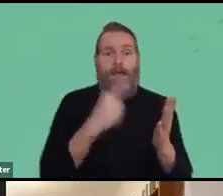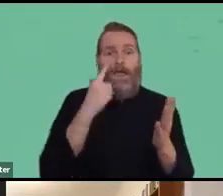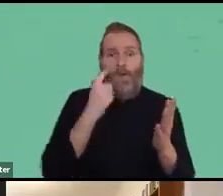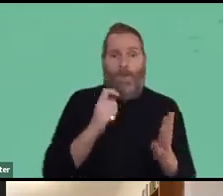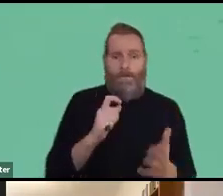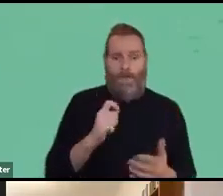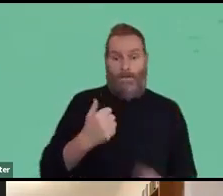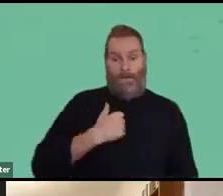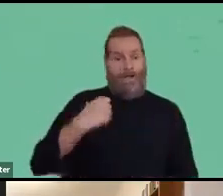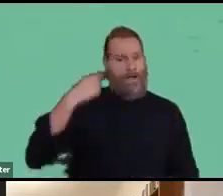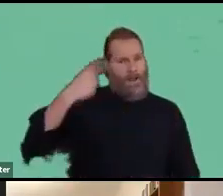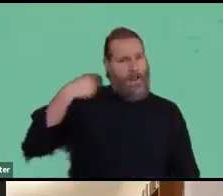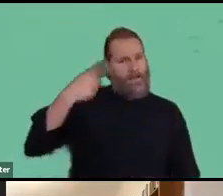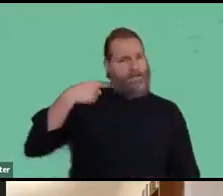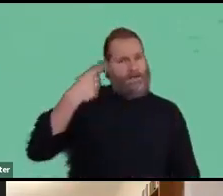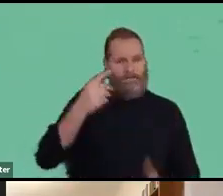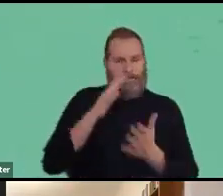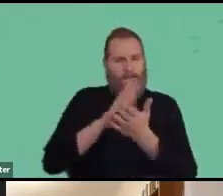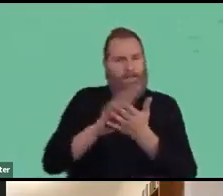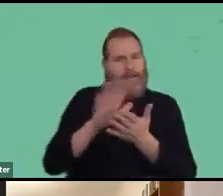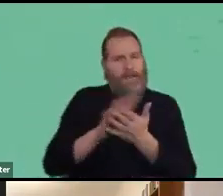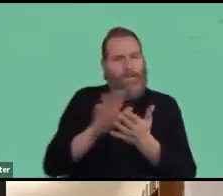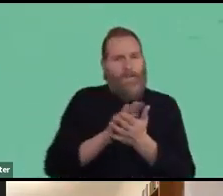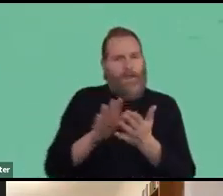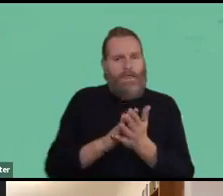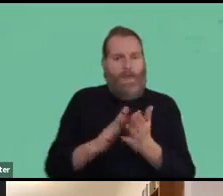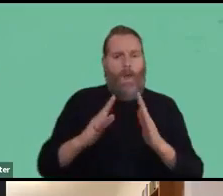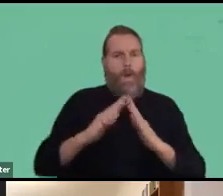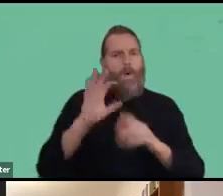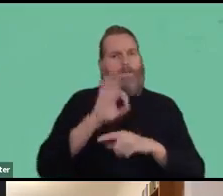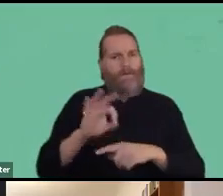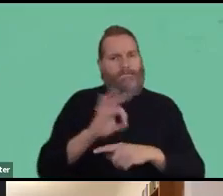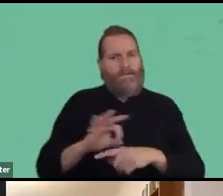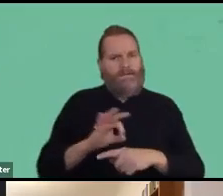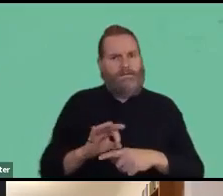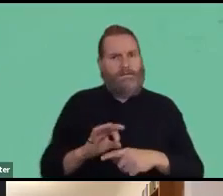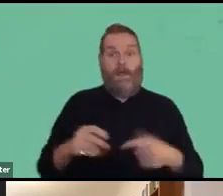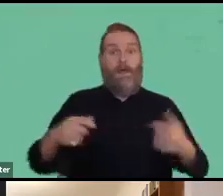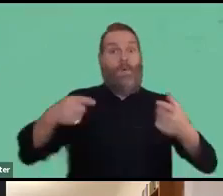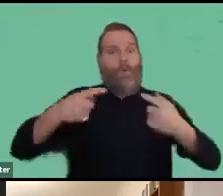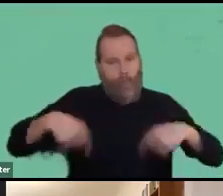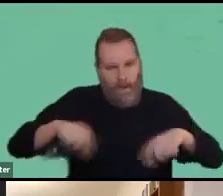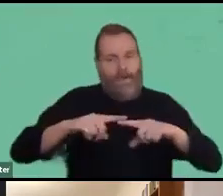um but civil servants can too and I think as much as we have a campaign around our terms